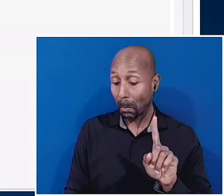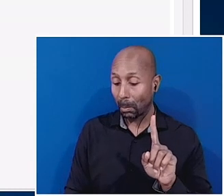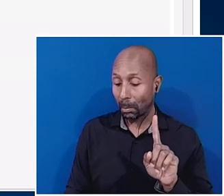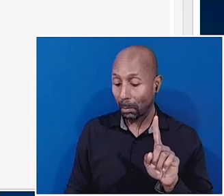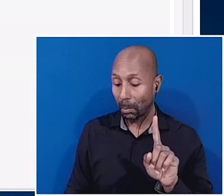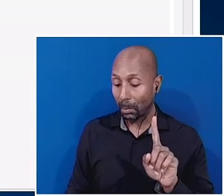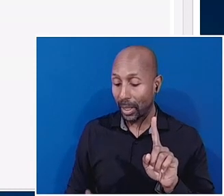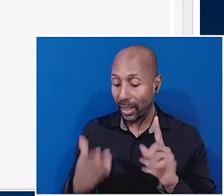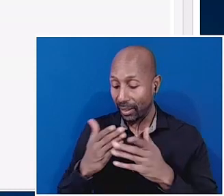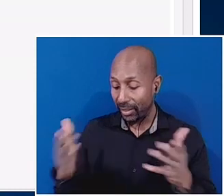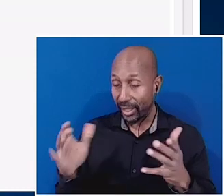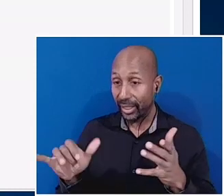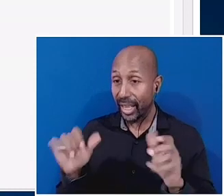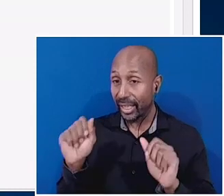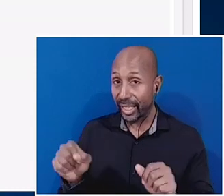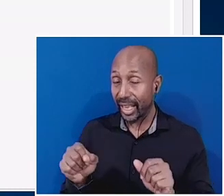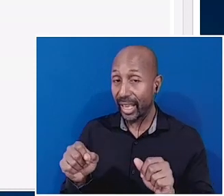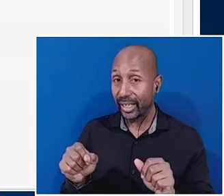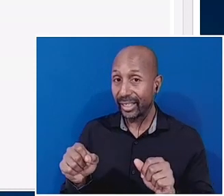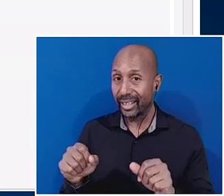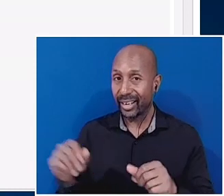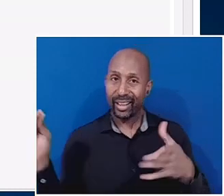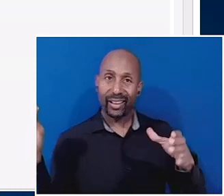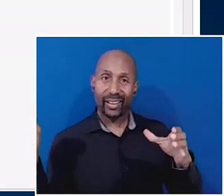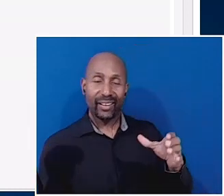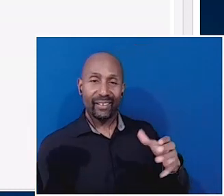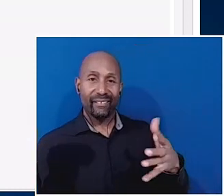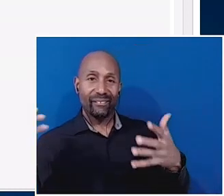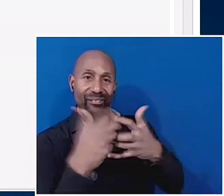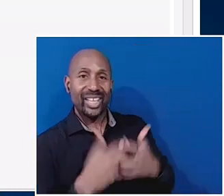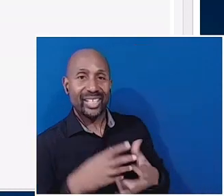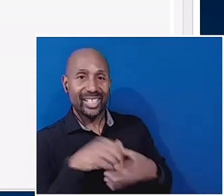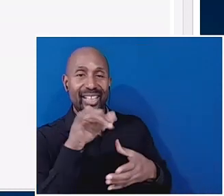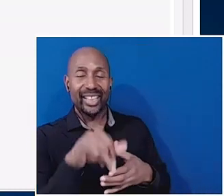could fall under that, you know, under that definition or category.